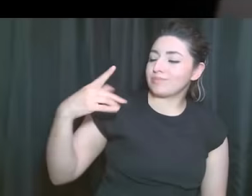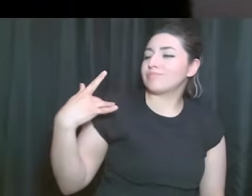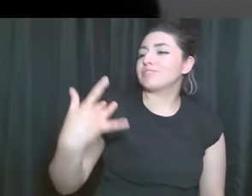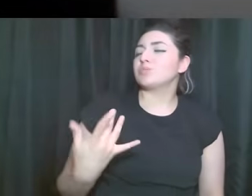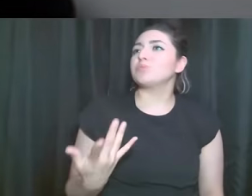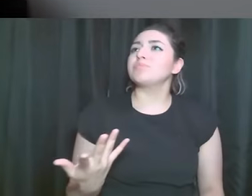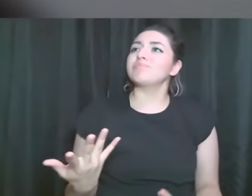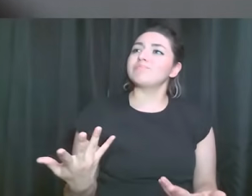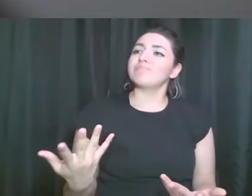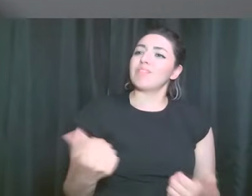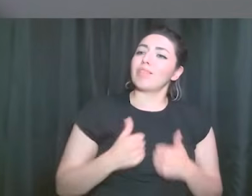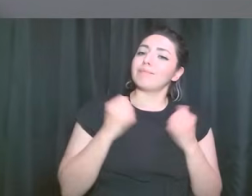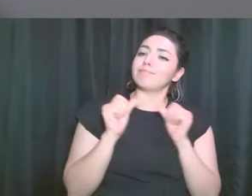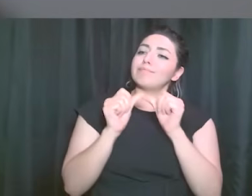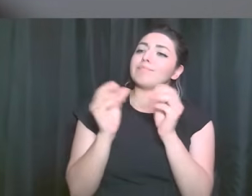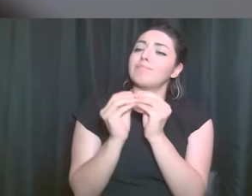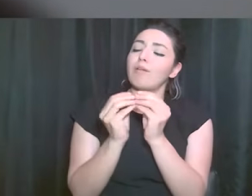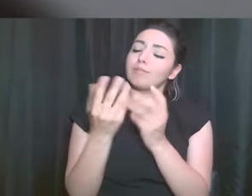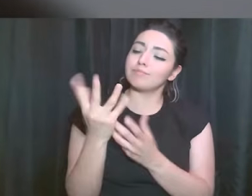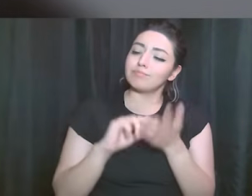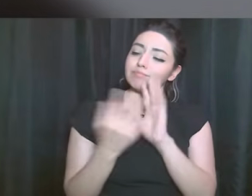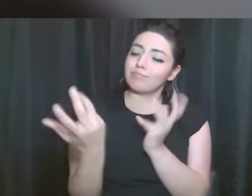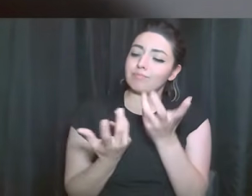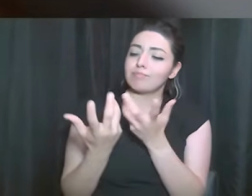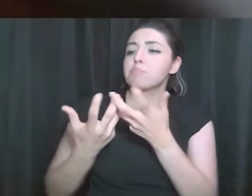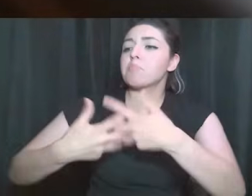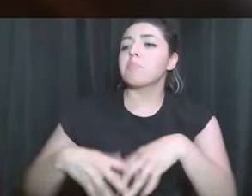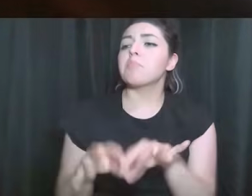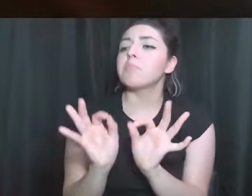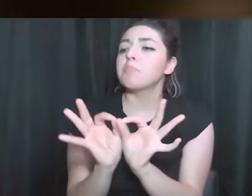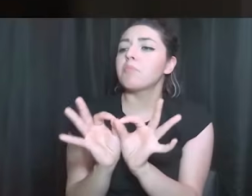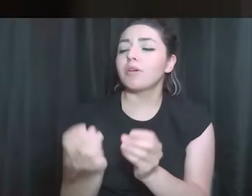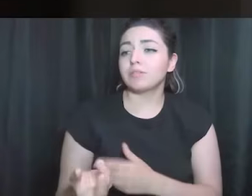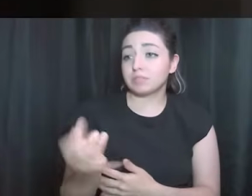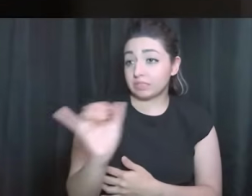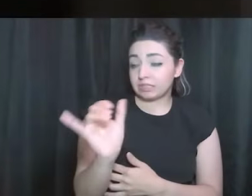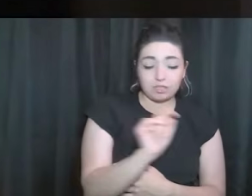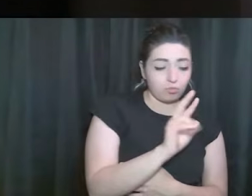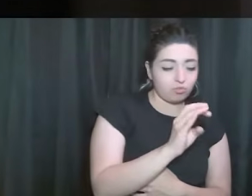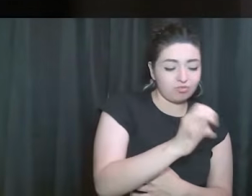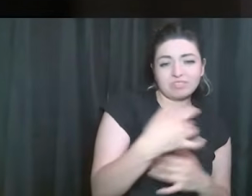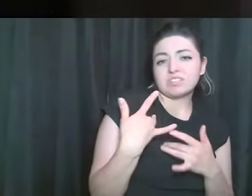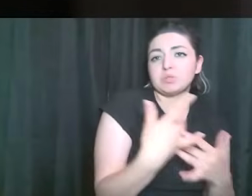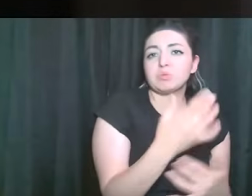Tulips are longer-lasting than roses, making them more practical. Additionally, roses symbolize passion,